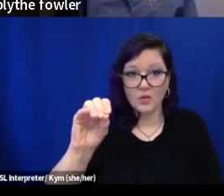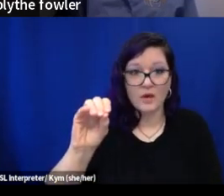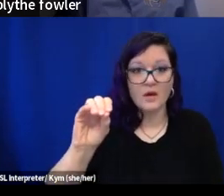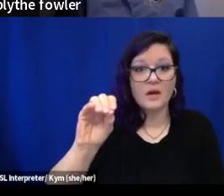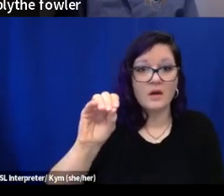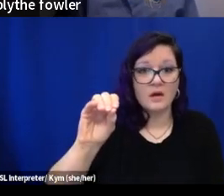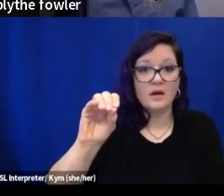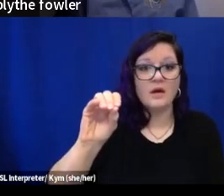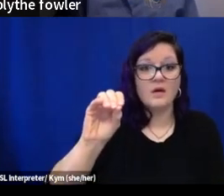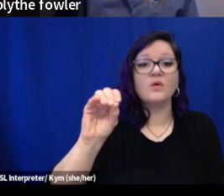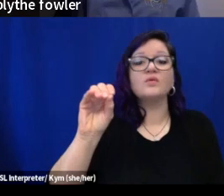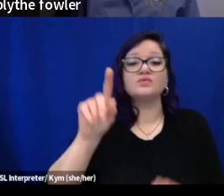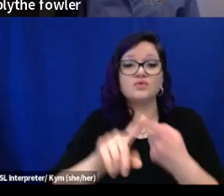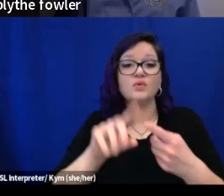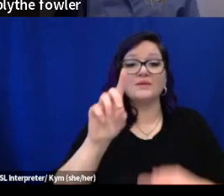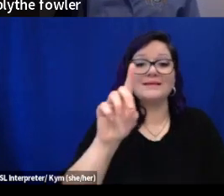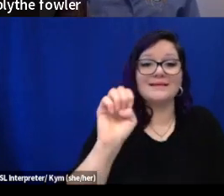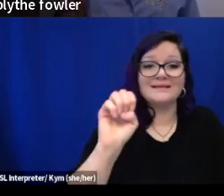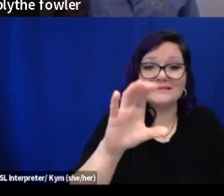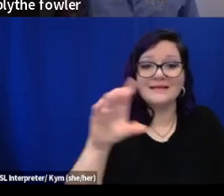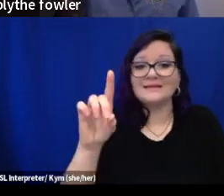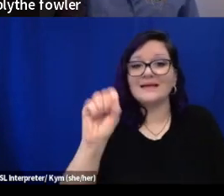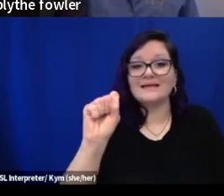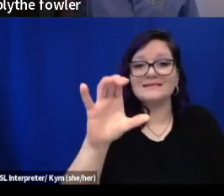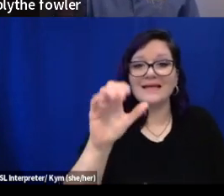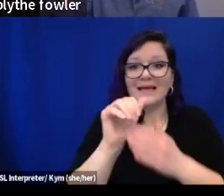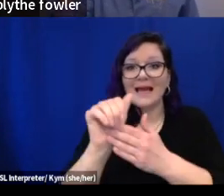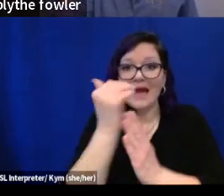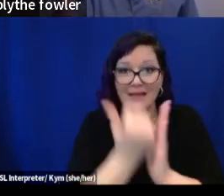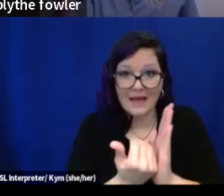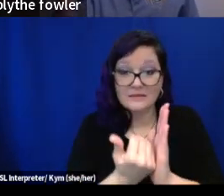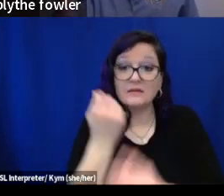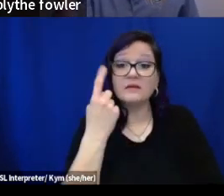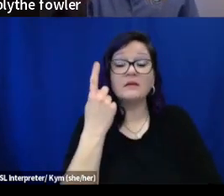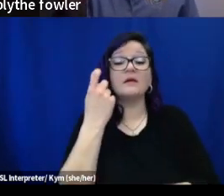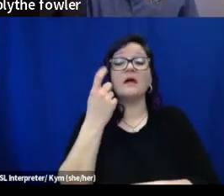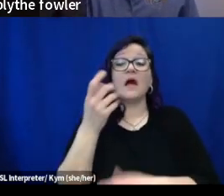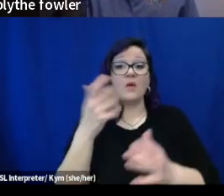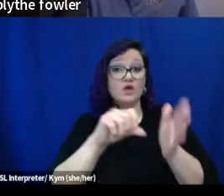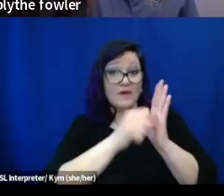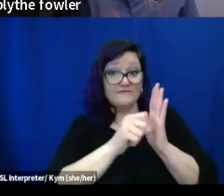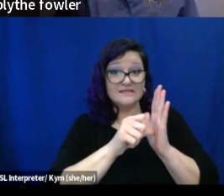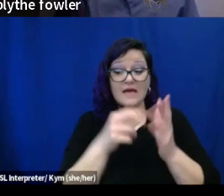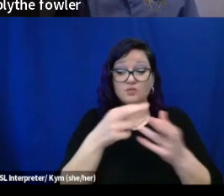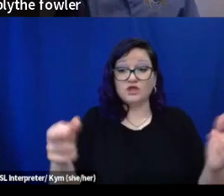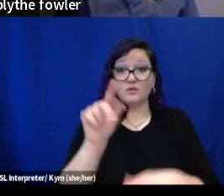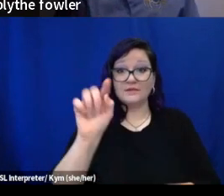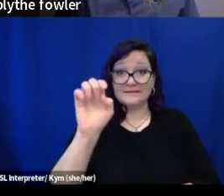Guidelines." The resources tab, I'd like to point this out, it is a drop down menu that